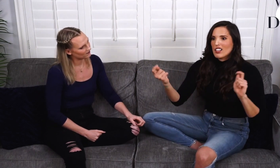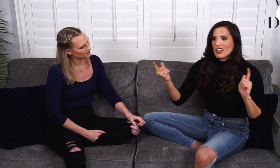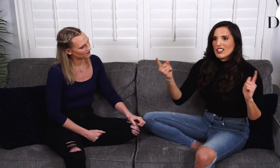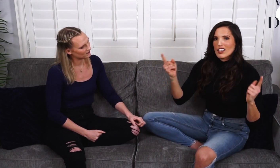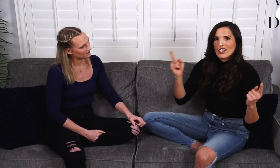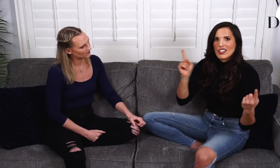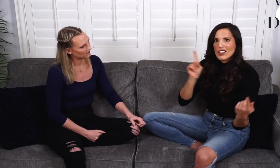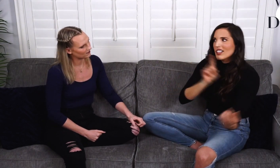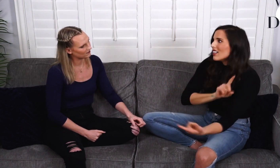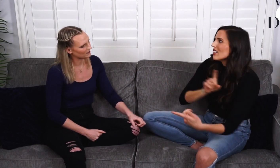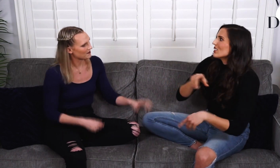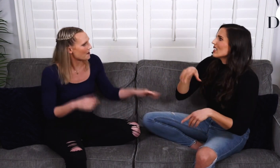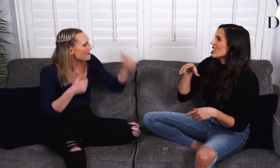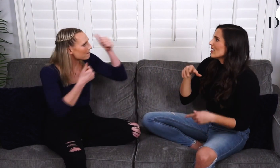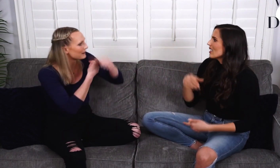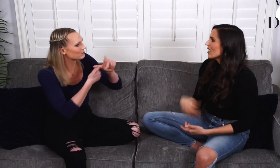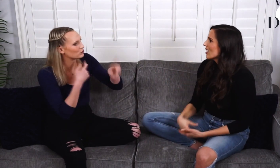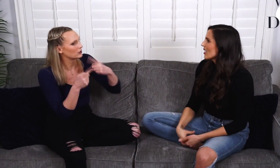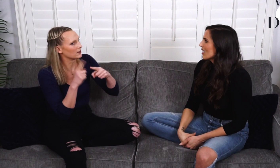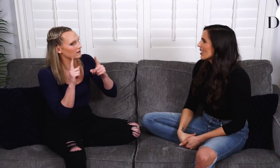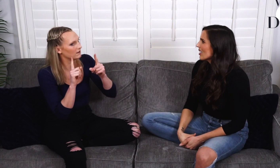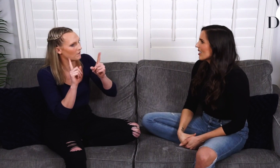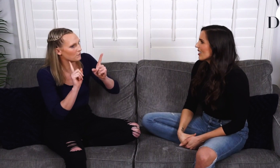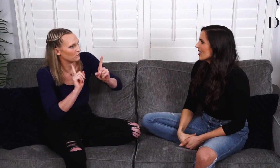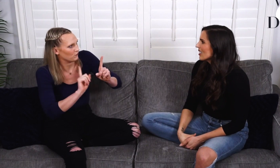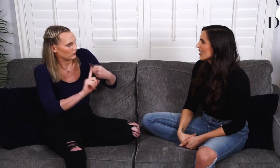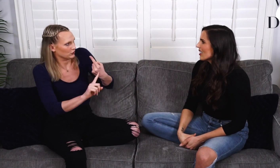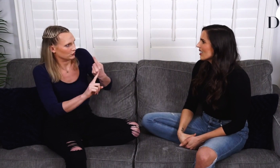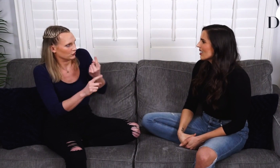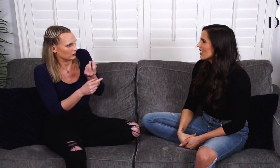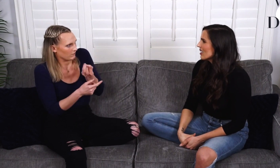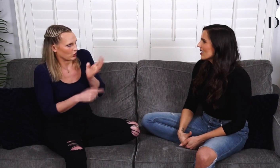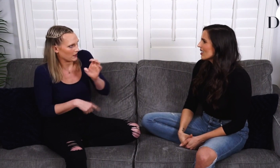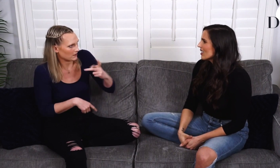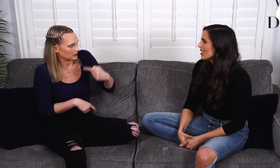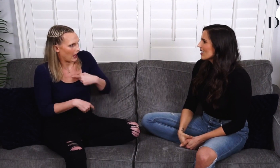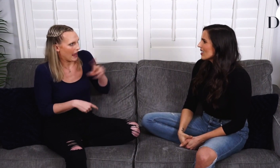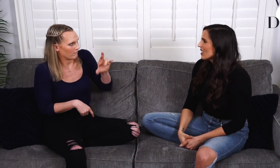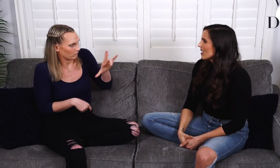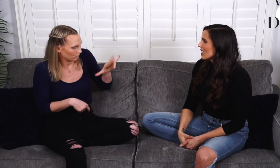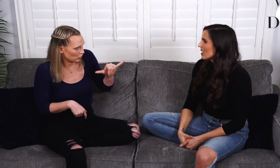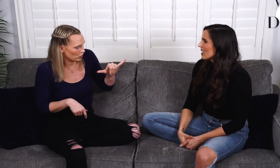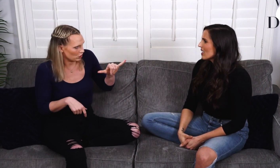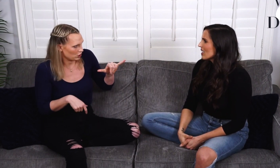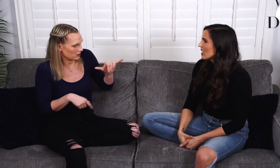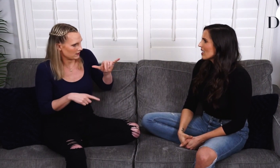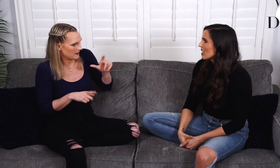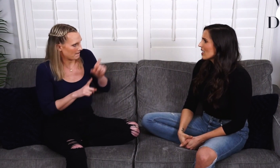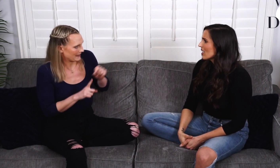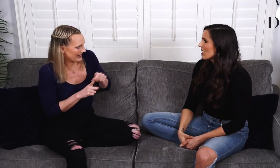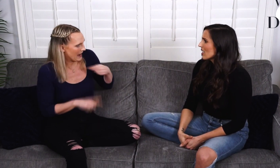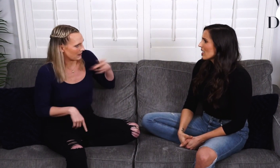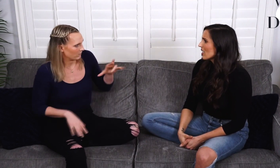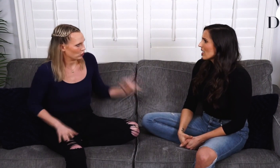to see it all come together. - And do remember when we did our first few episodes. I was very picky.